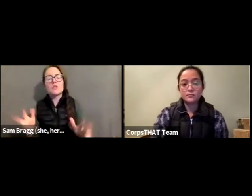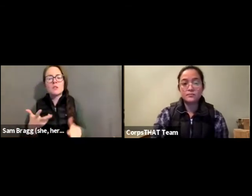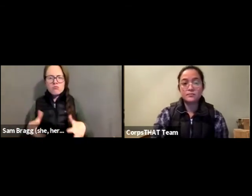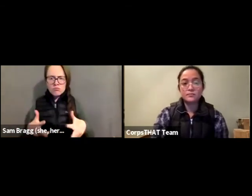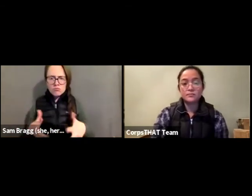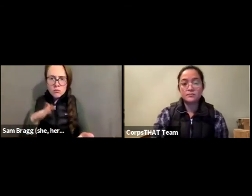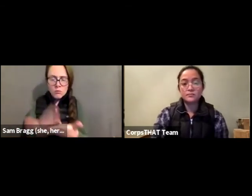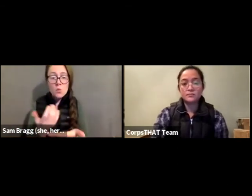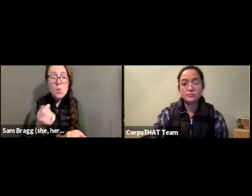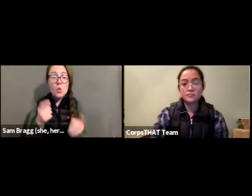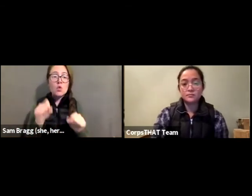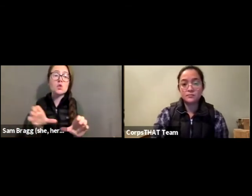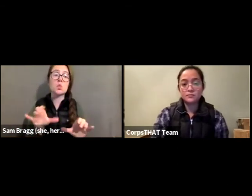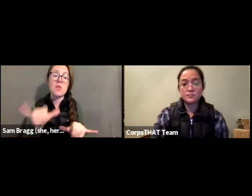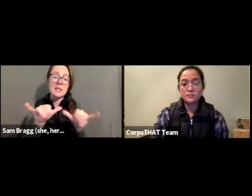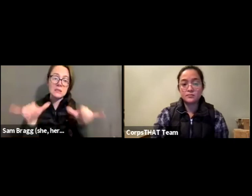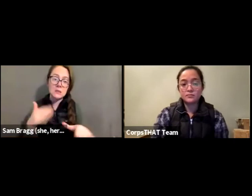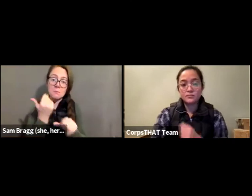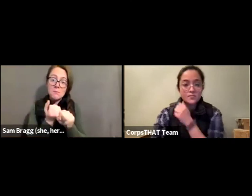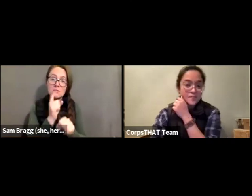that's when they take their brick to talk but when they're trekking they don't typically have